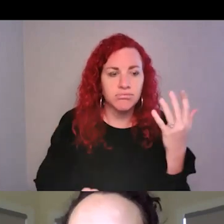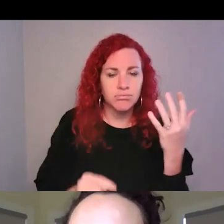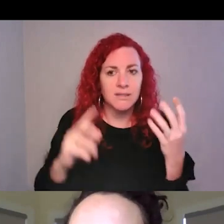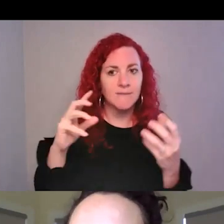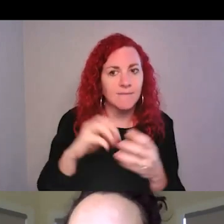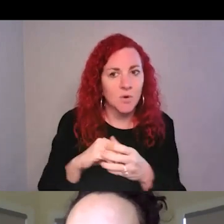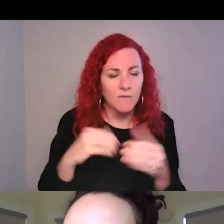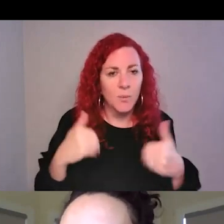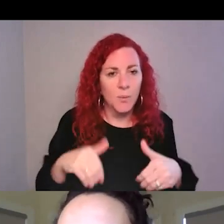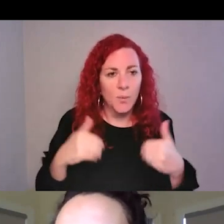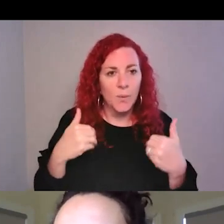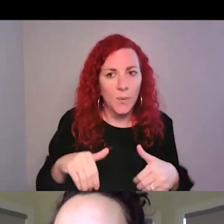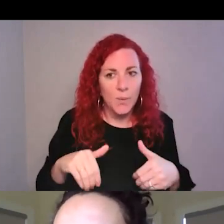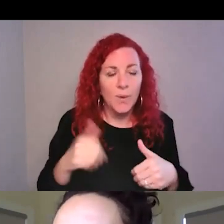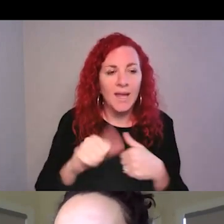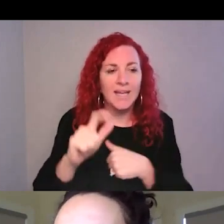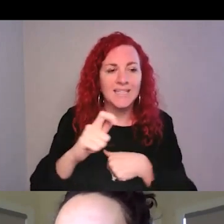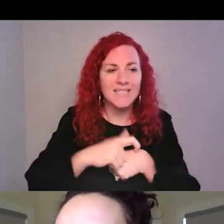ANY TIME YOU ARE REGIONALIZING -- I DON'T KNOW ABOUT OTHER